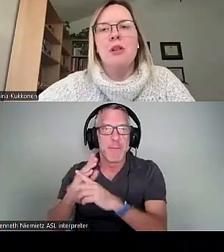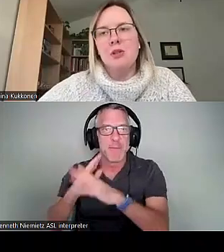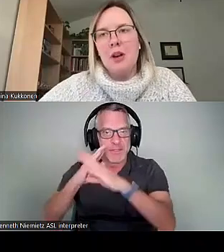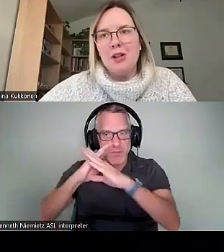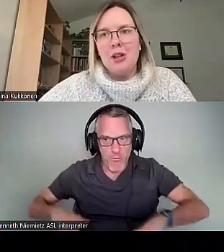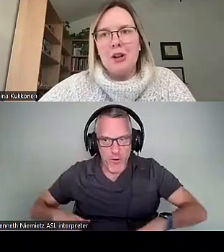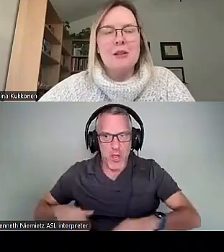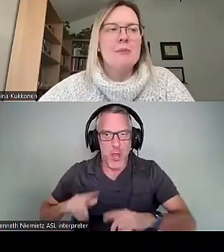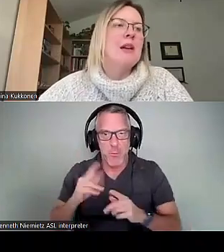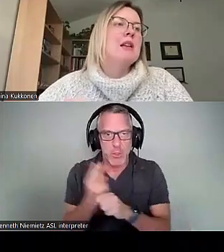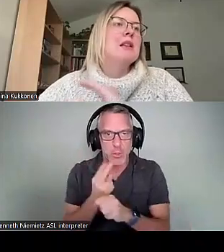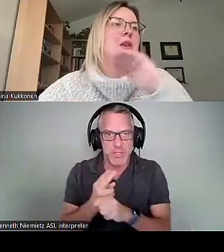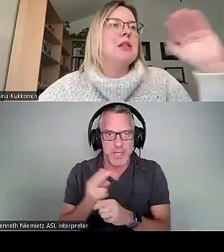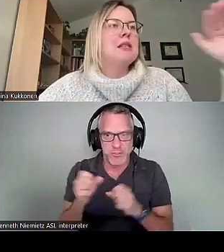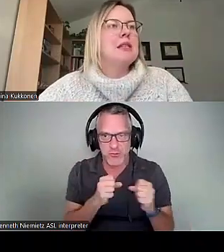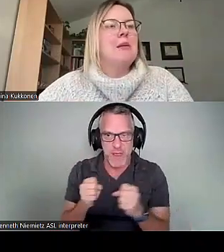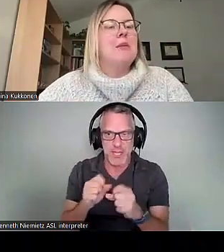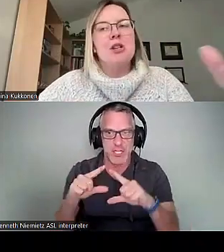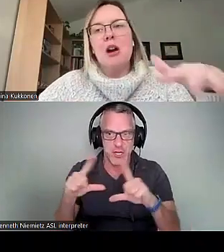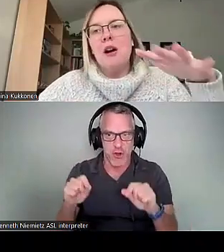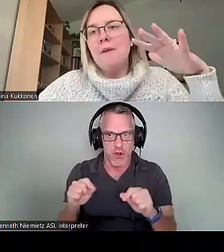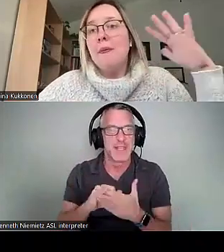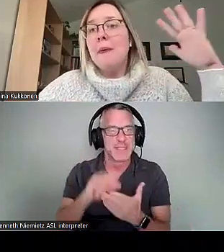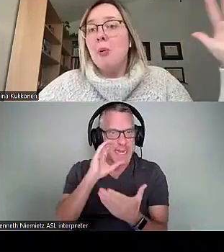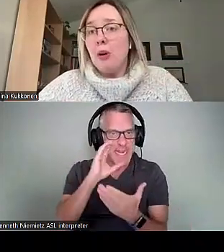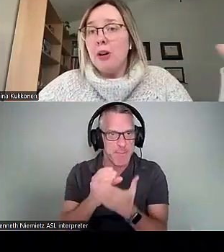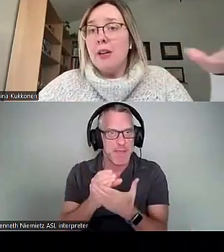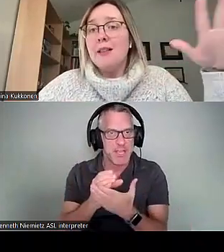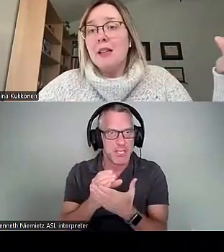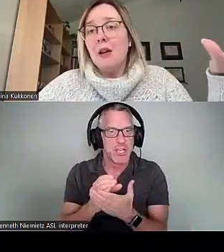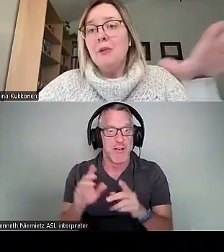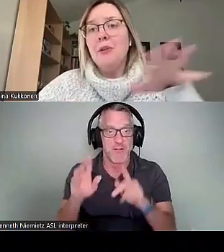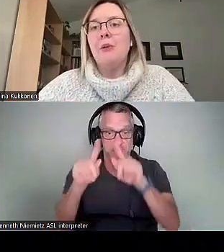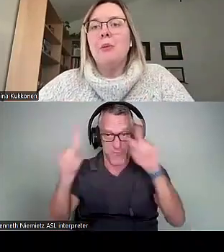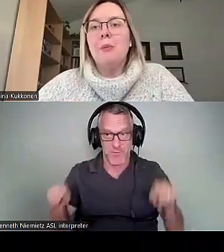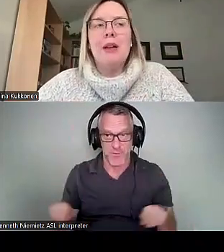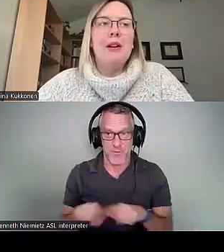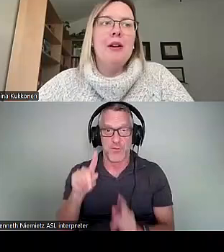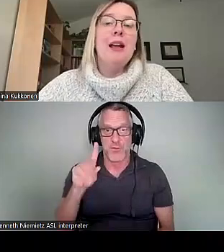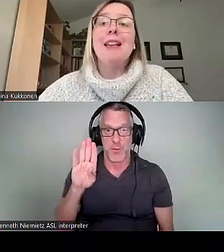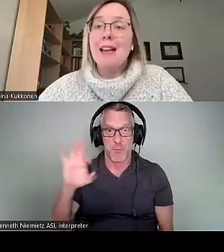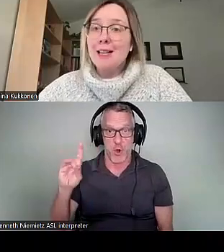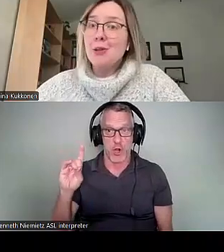with strategy cards. So this is an image of the board itself that would be played on. And yes, you